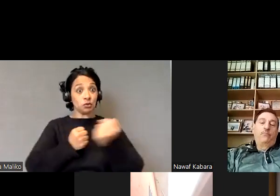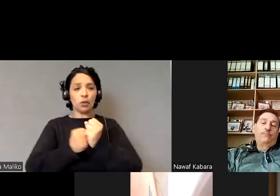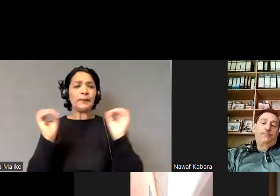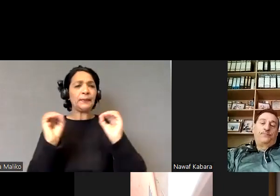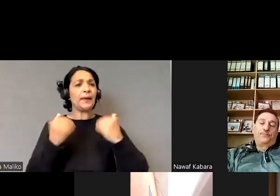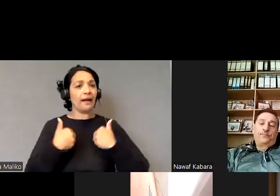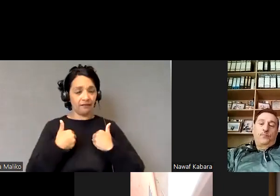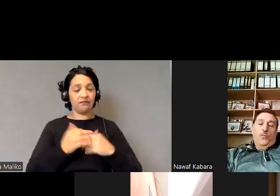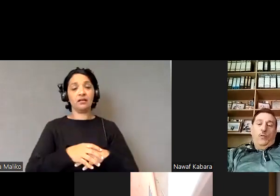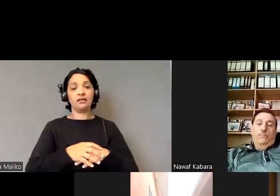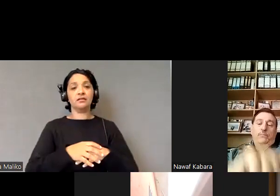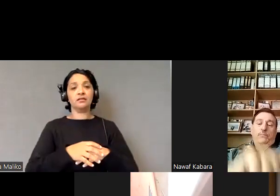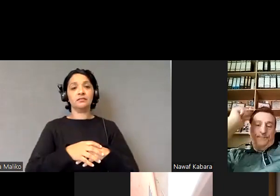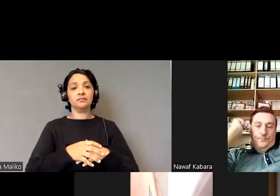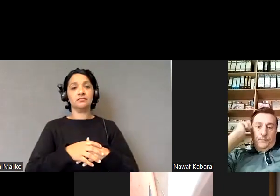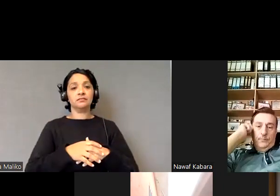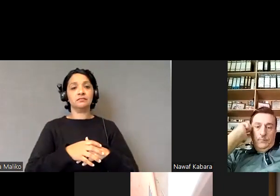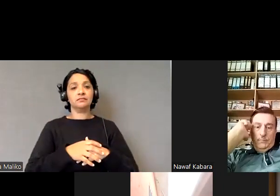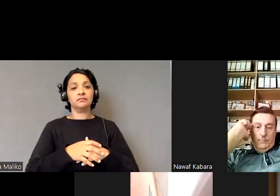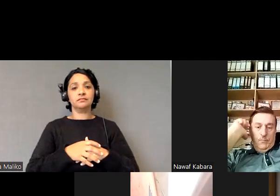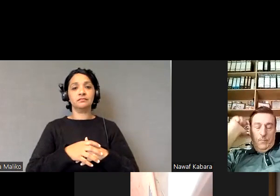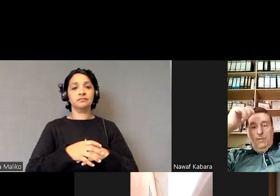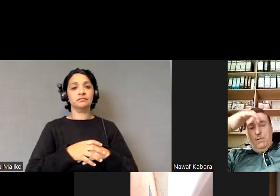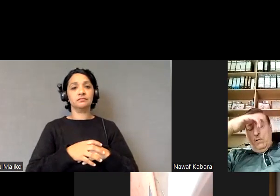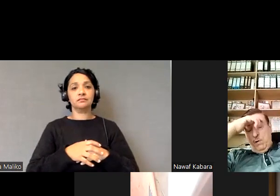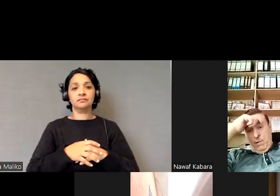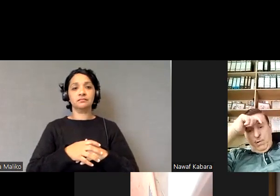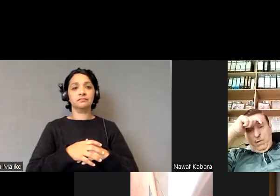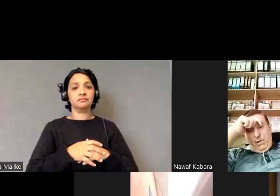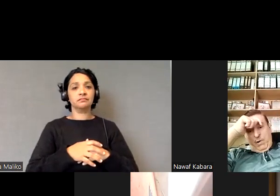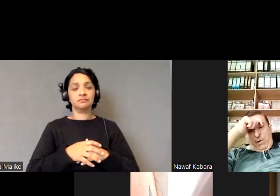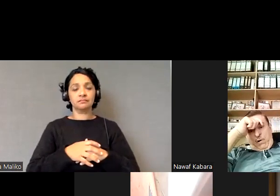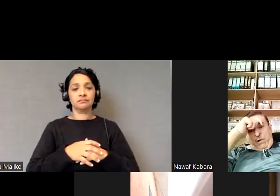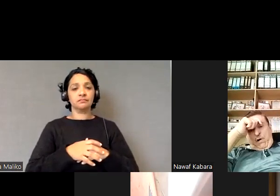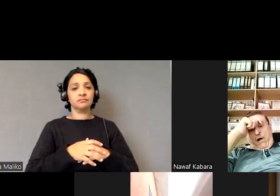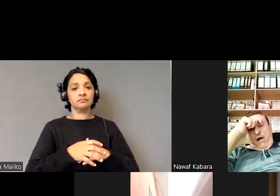Many OPDs are taking on new responsibilities, collecting data and information on a location